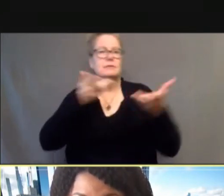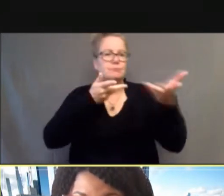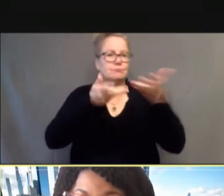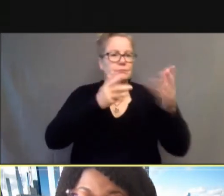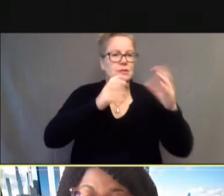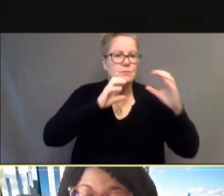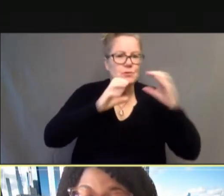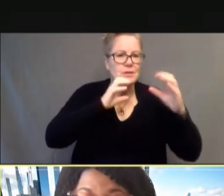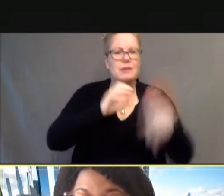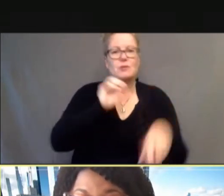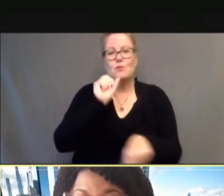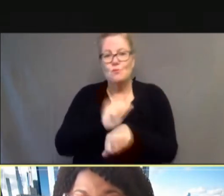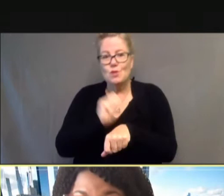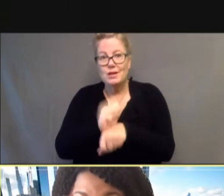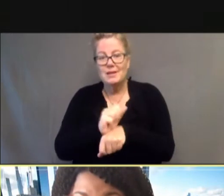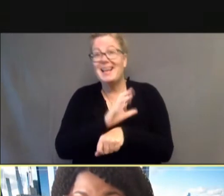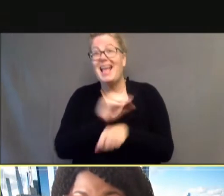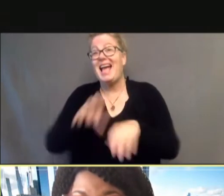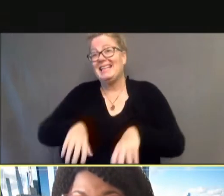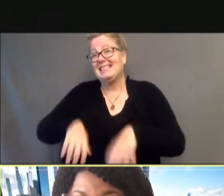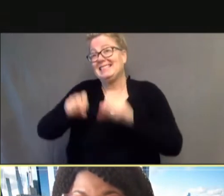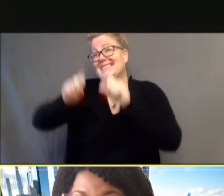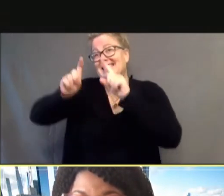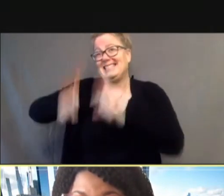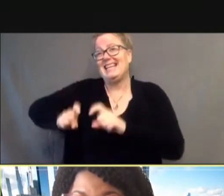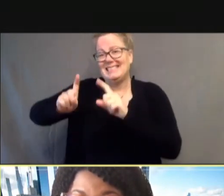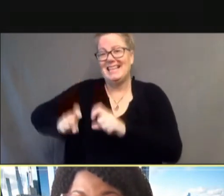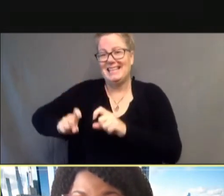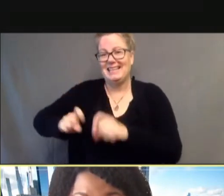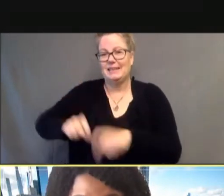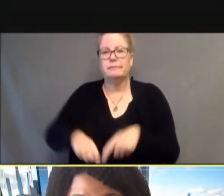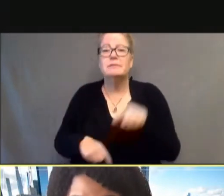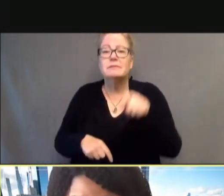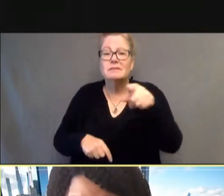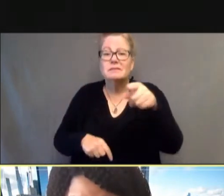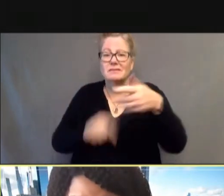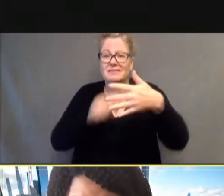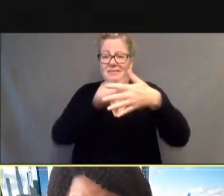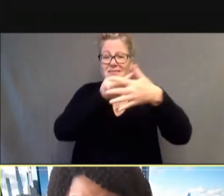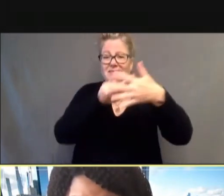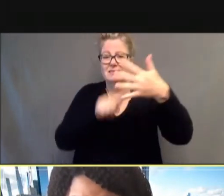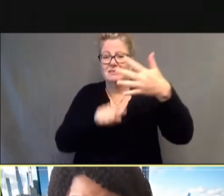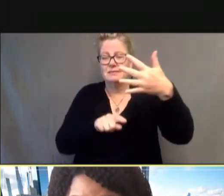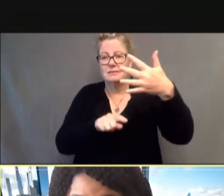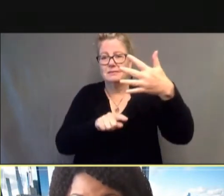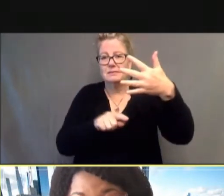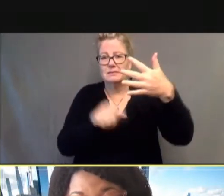taking. I know that I just said a mouthful but this list is non-exhaustive. One thing